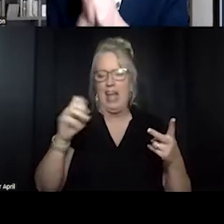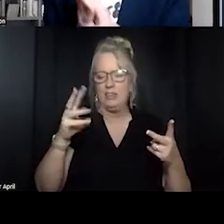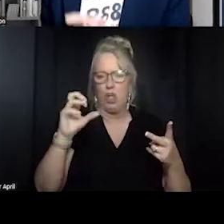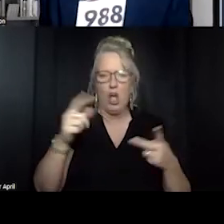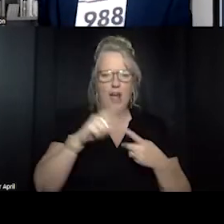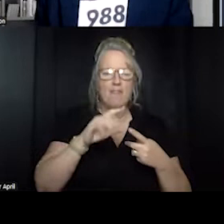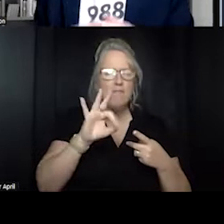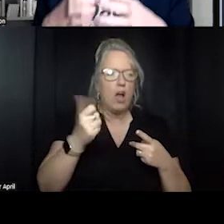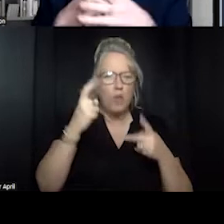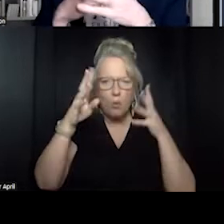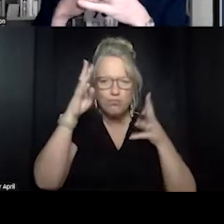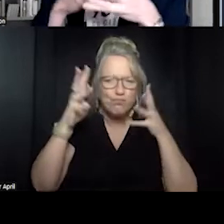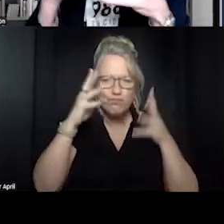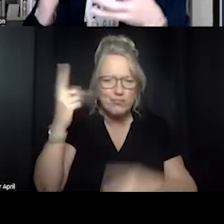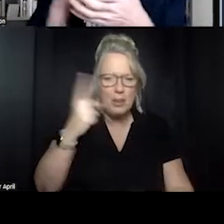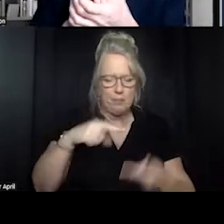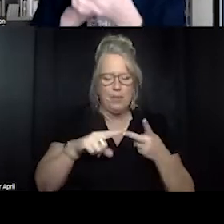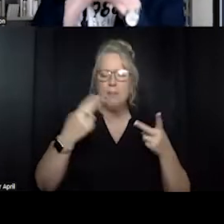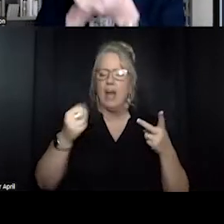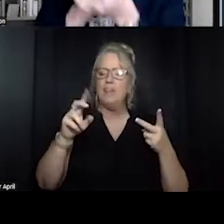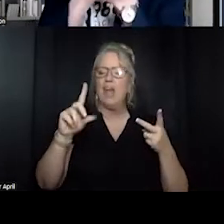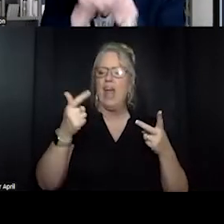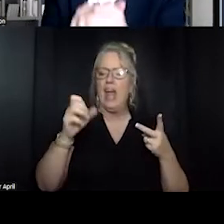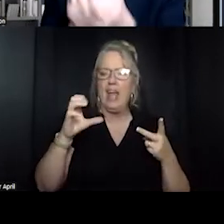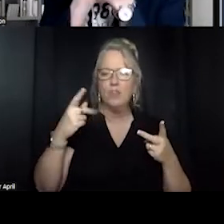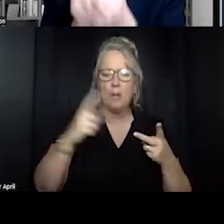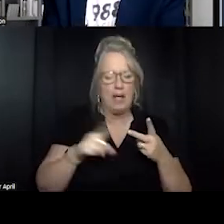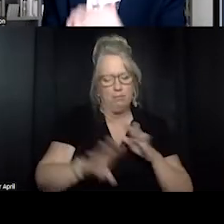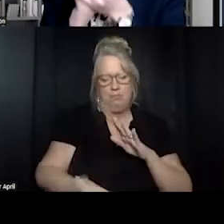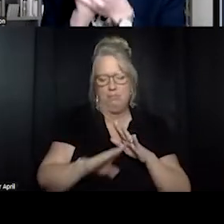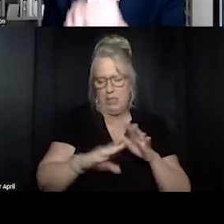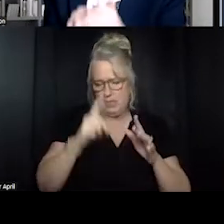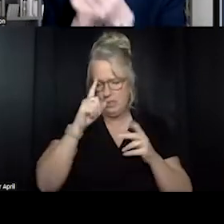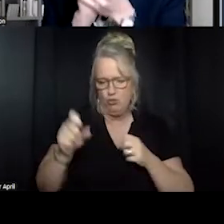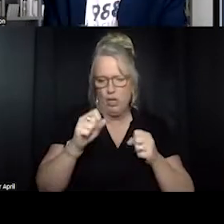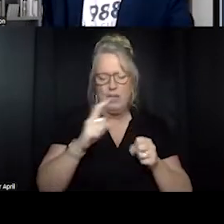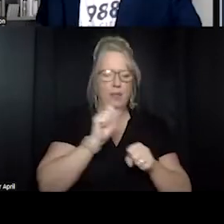SOMETHING. BUT THE HEDGEHOG HAS A BASIC STRATEGY THAT JUST WORKS OVER AND OVER AND OVER AGAIN.